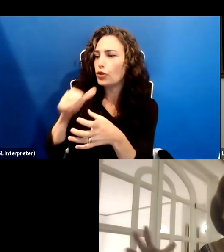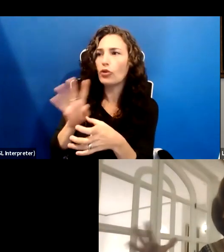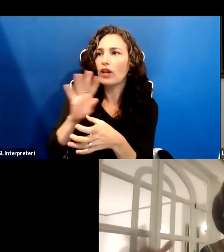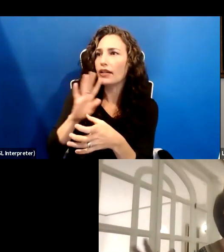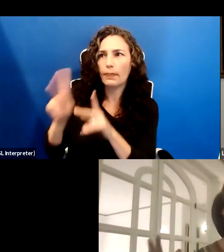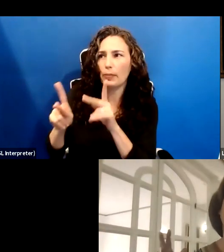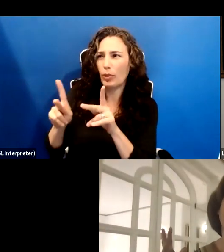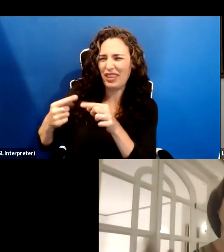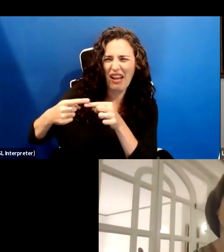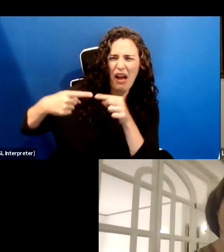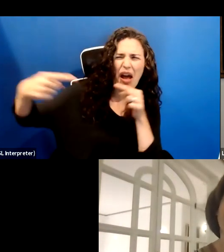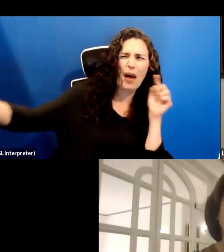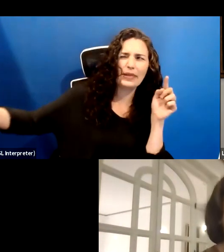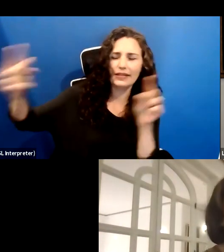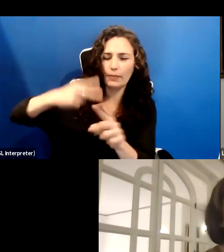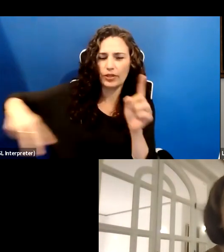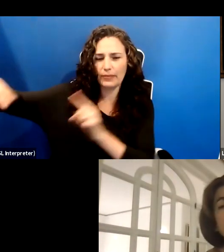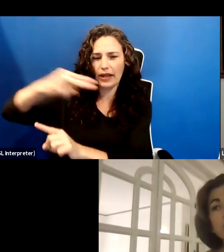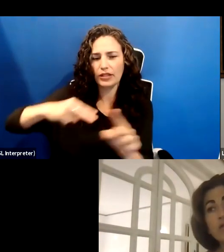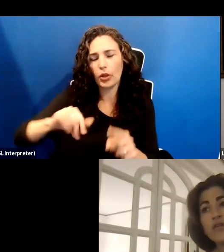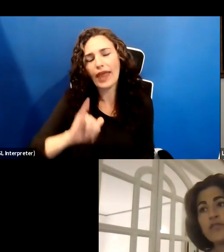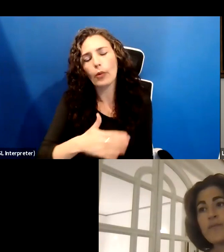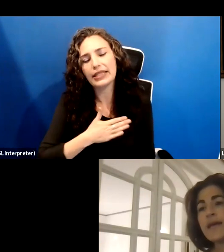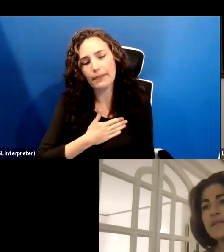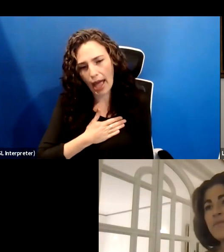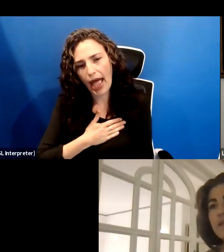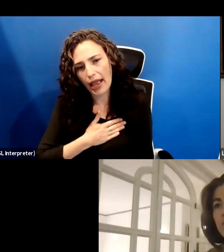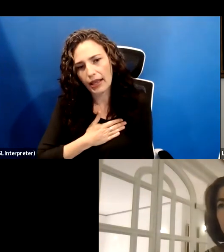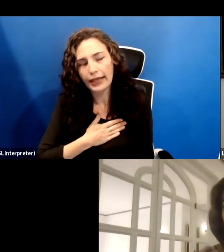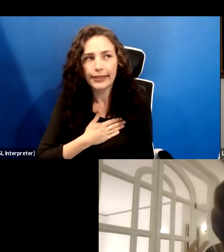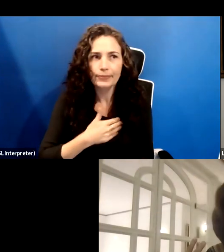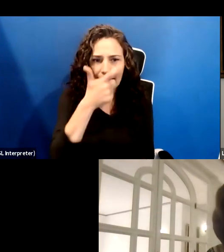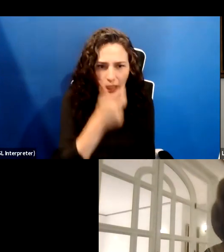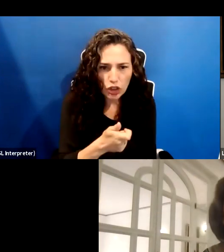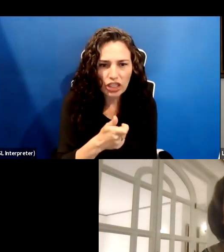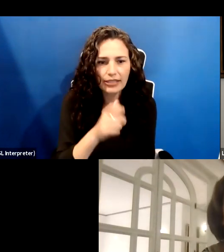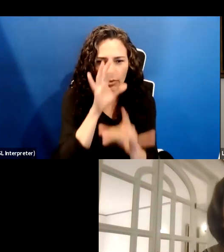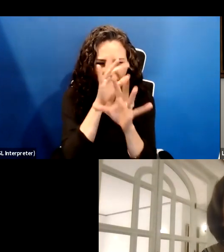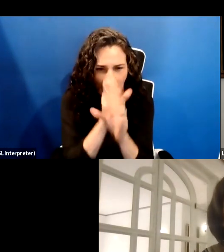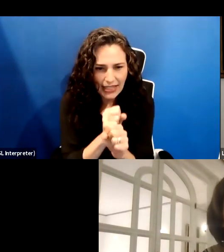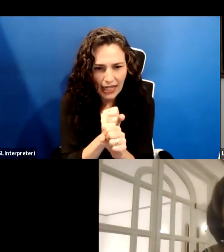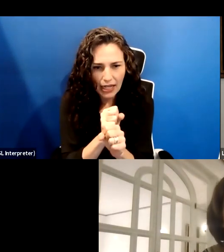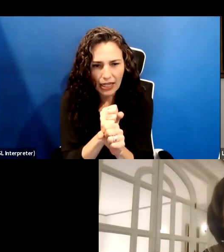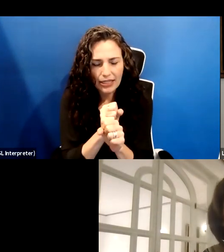that was what was interesting. And I was fascinated with also making something that was internal in a psychological thriller.